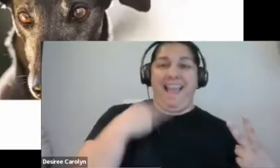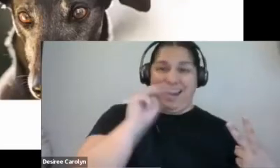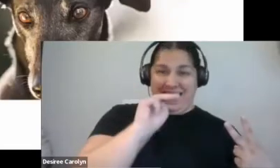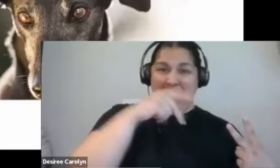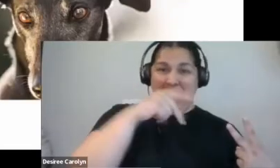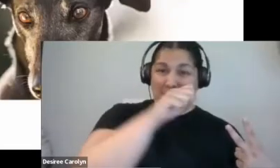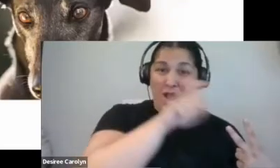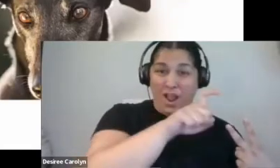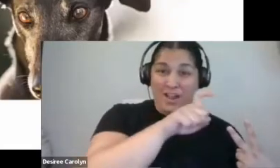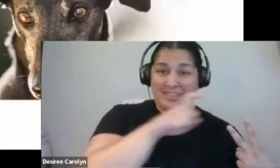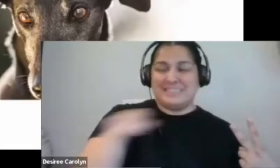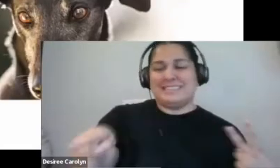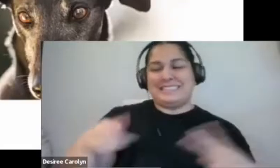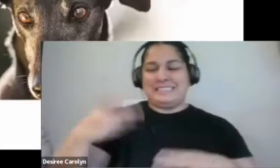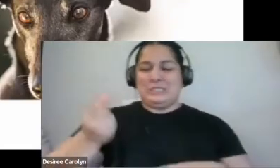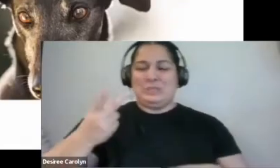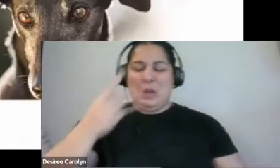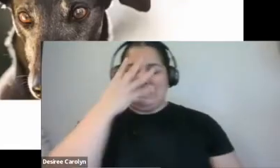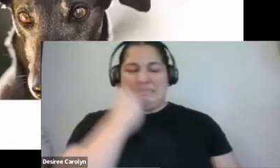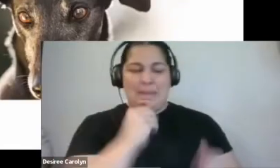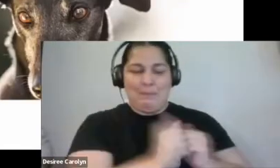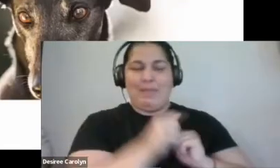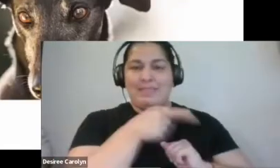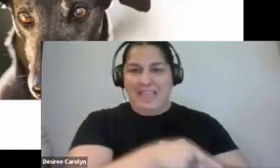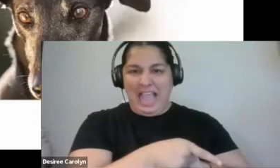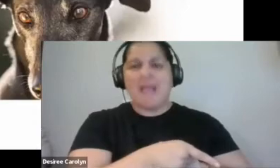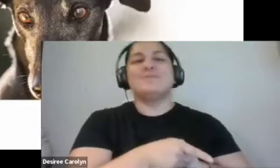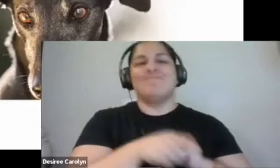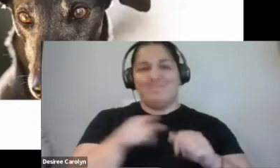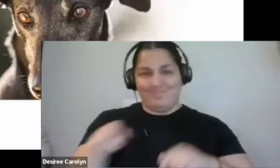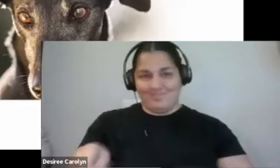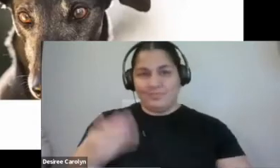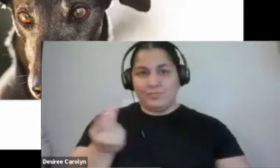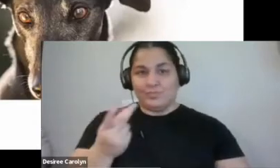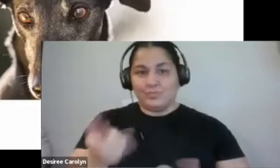are lots of other potential incidental hosts of this. There's been a lot of buzz lately about